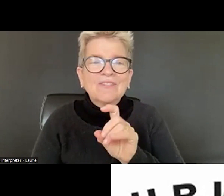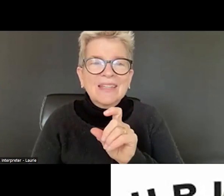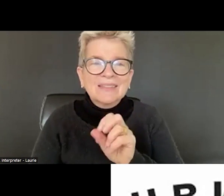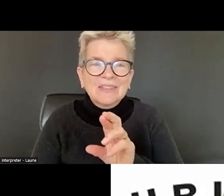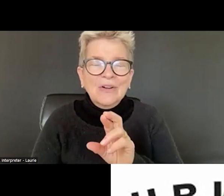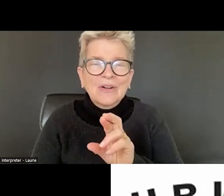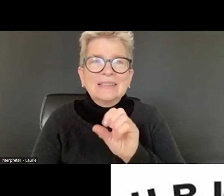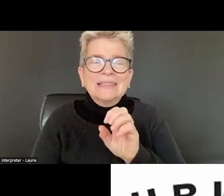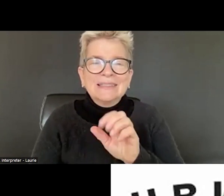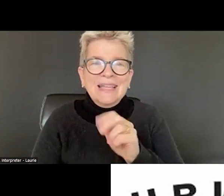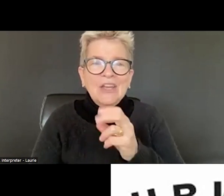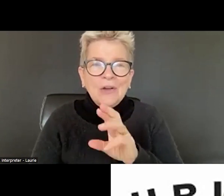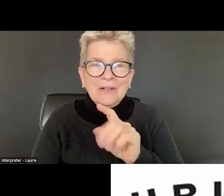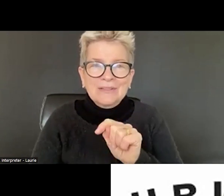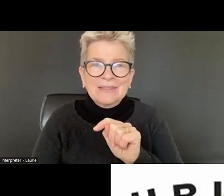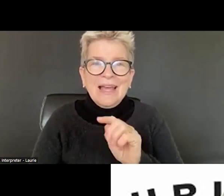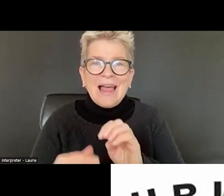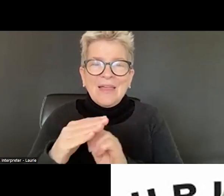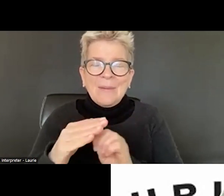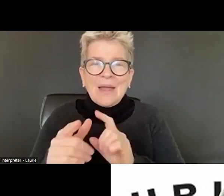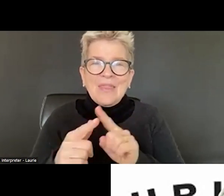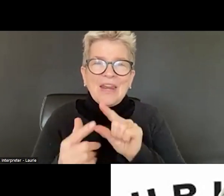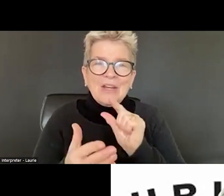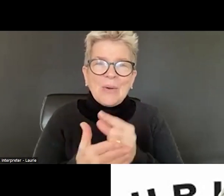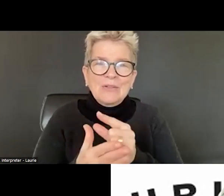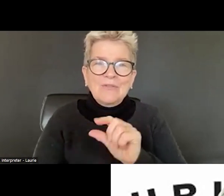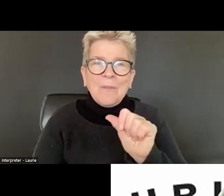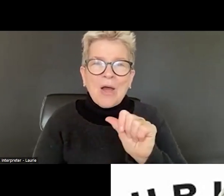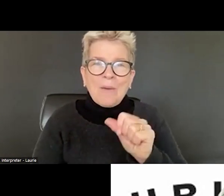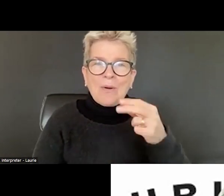then I graduated from Auburn High School because of course my family wanted to move when it was